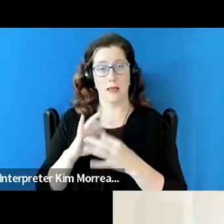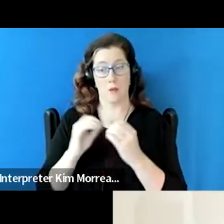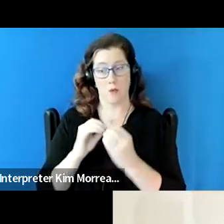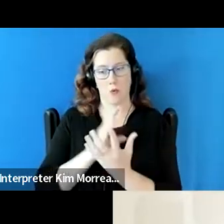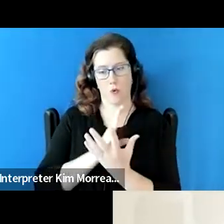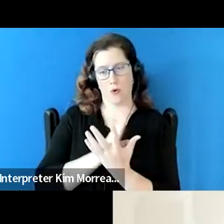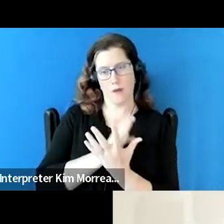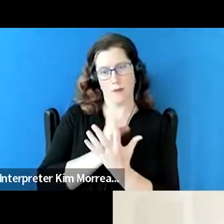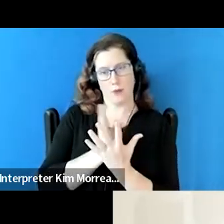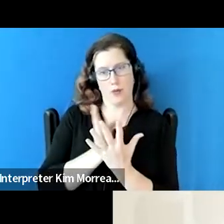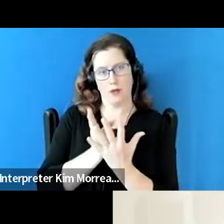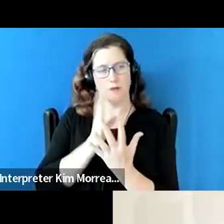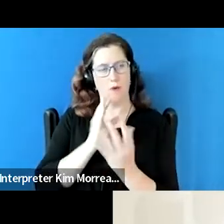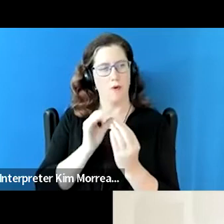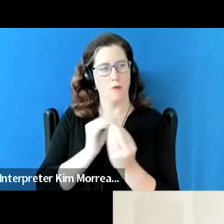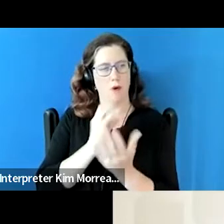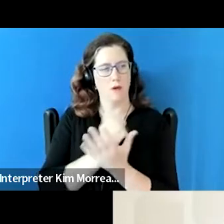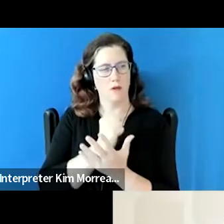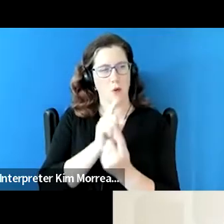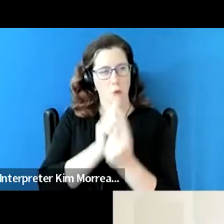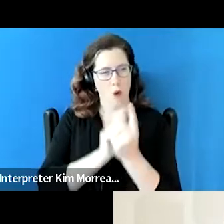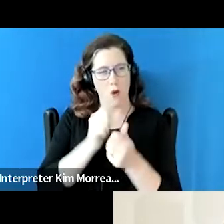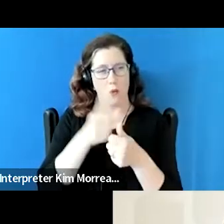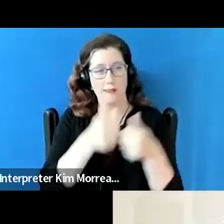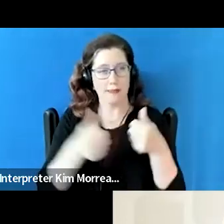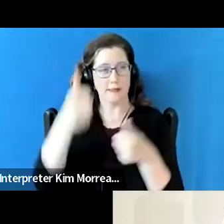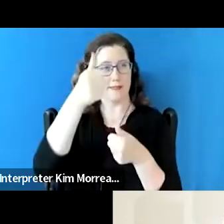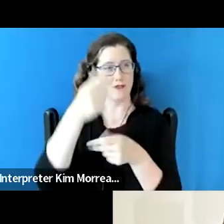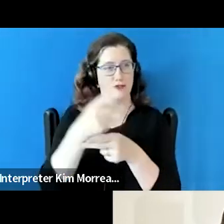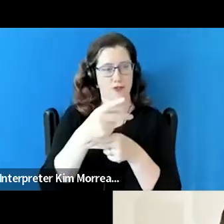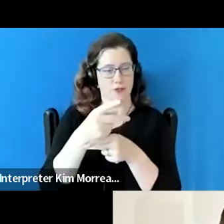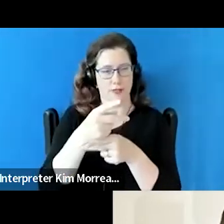kind of one-on-ones with the senior leaders Now some of it was because we were,